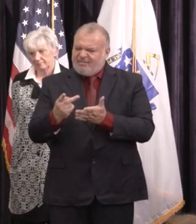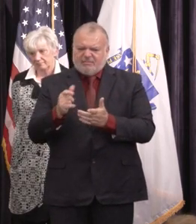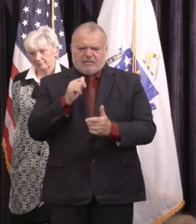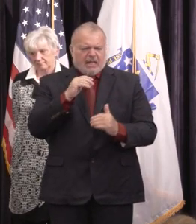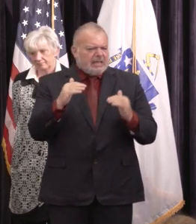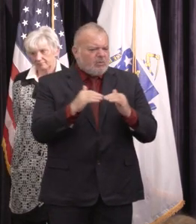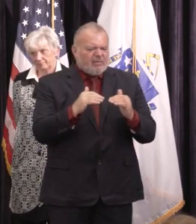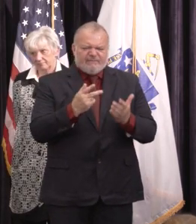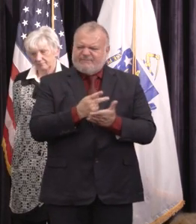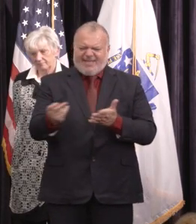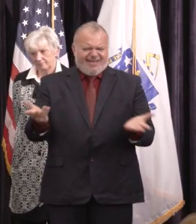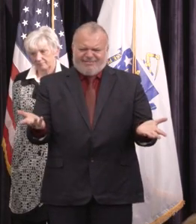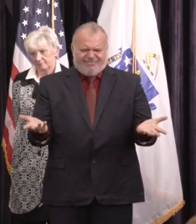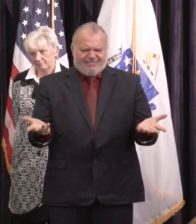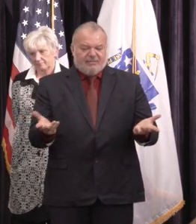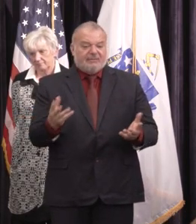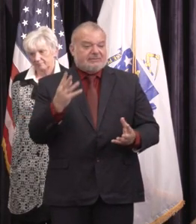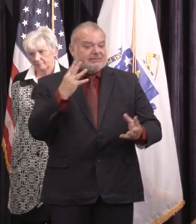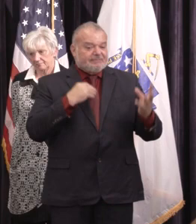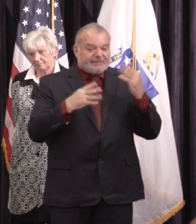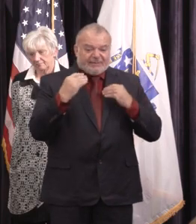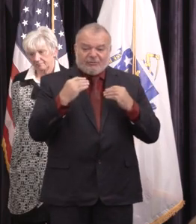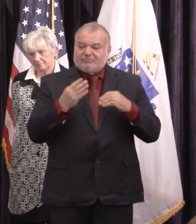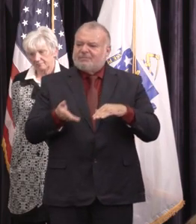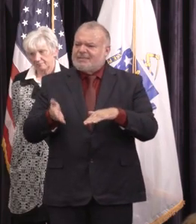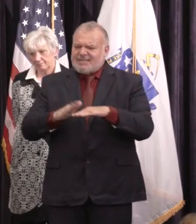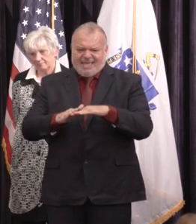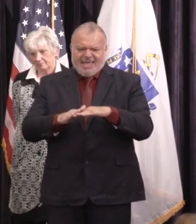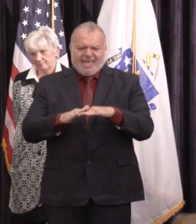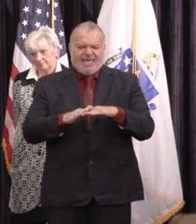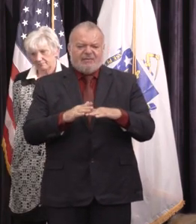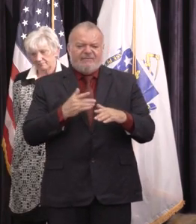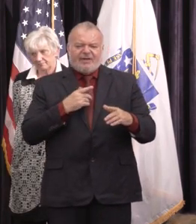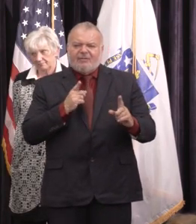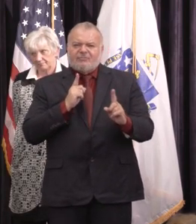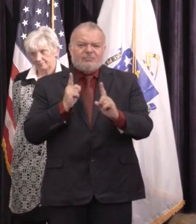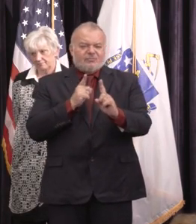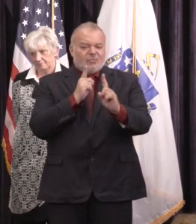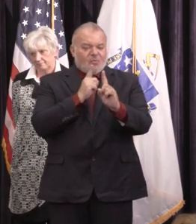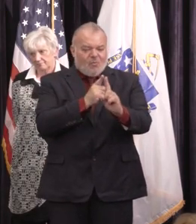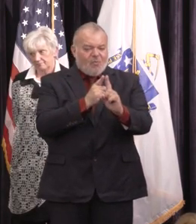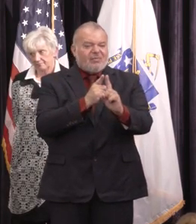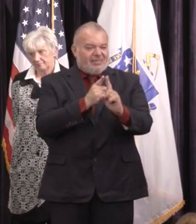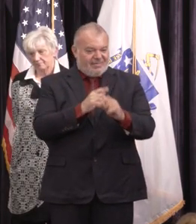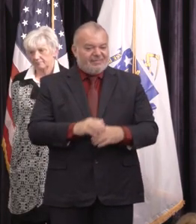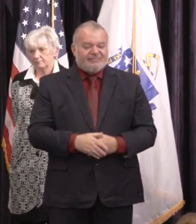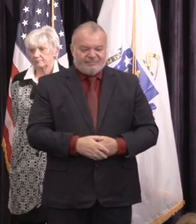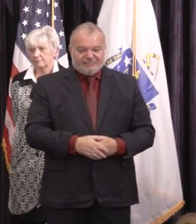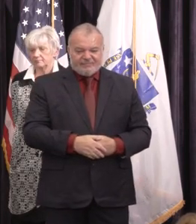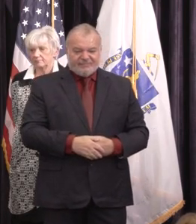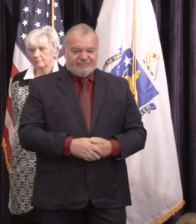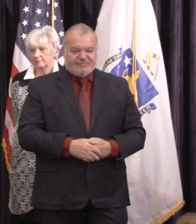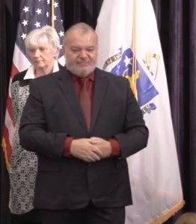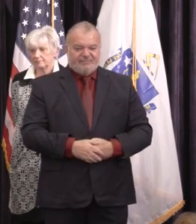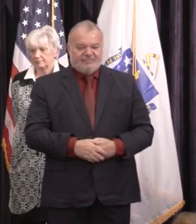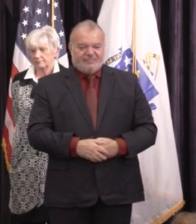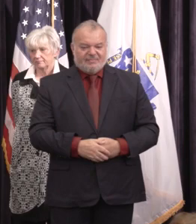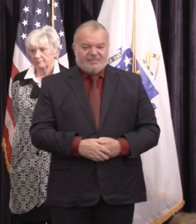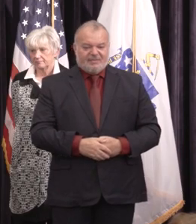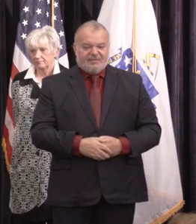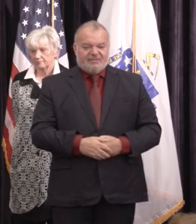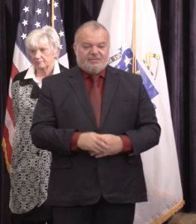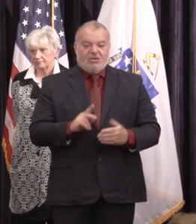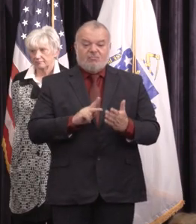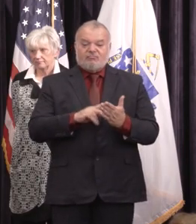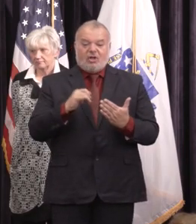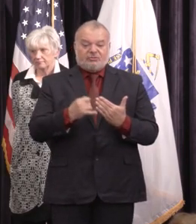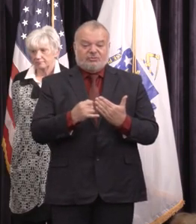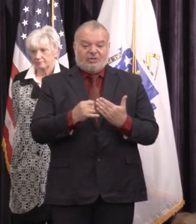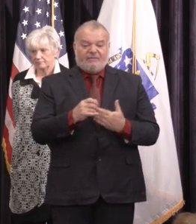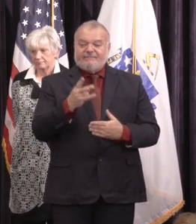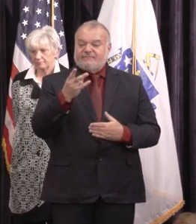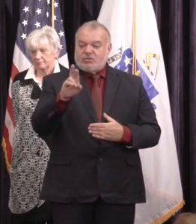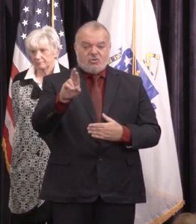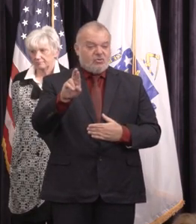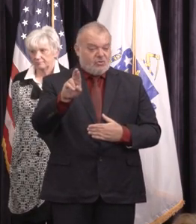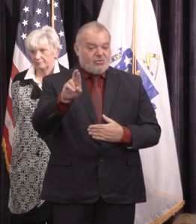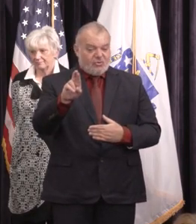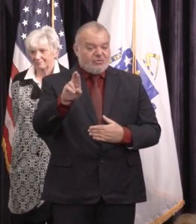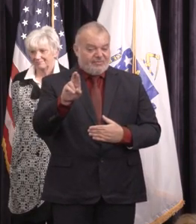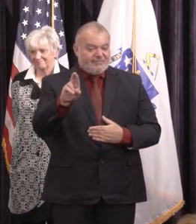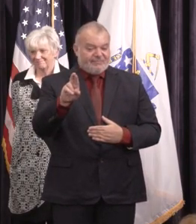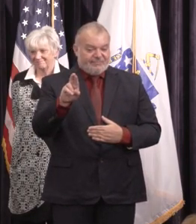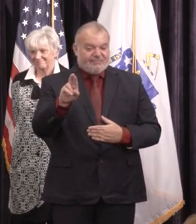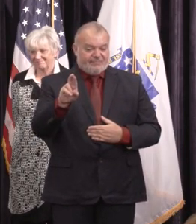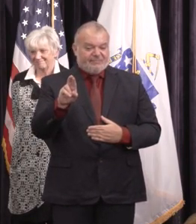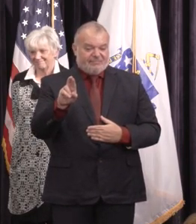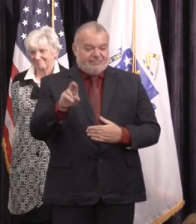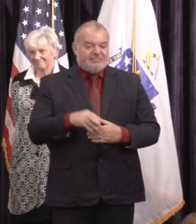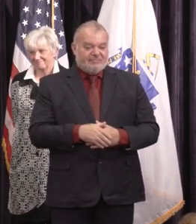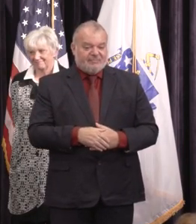gained on the road to success. Project VR squared where vocational reality meets virtual reality is